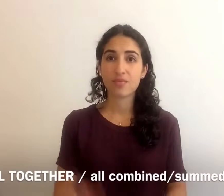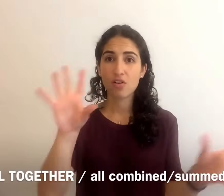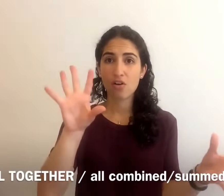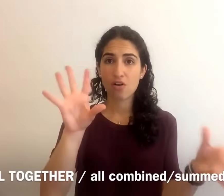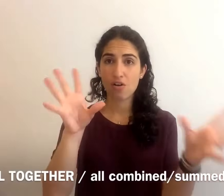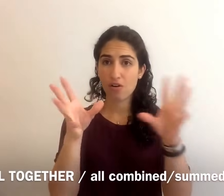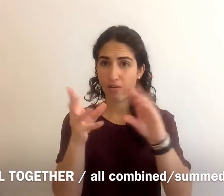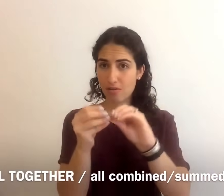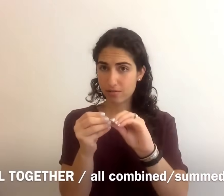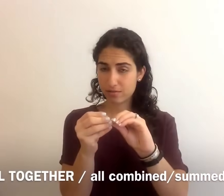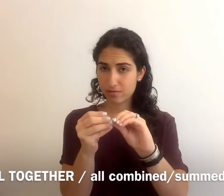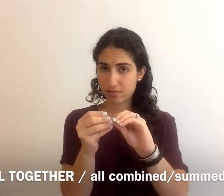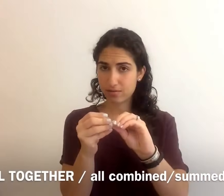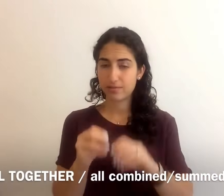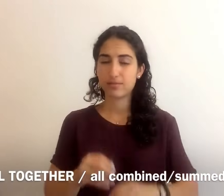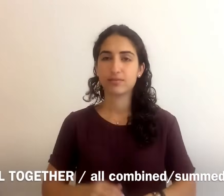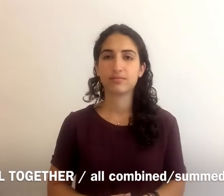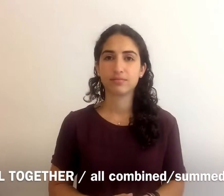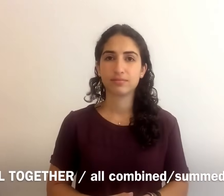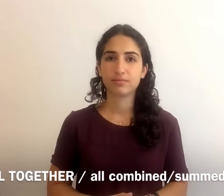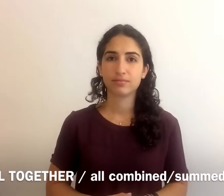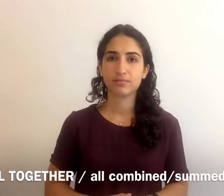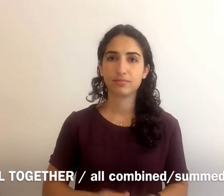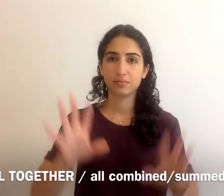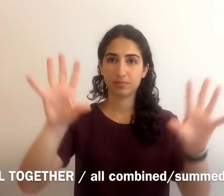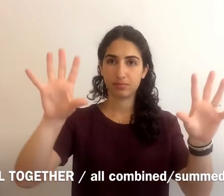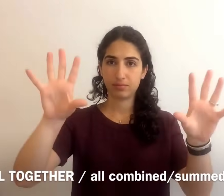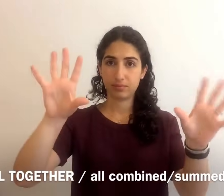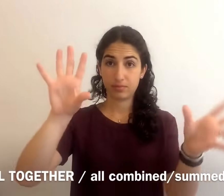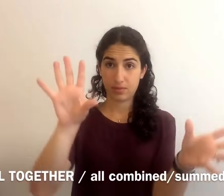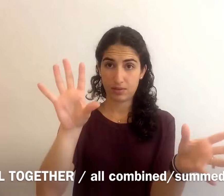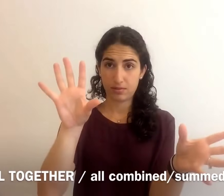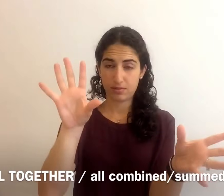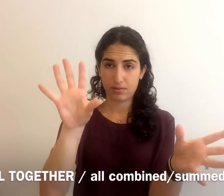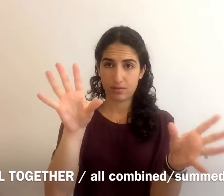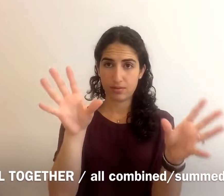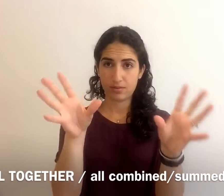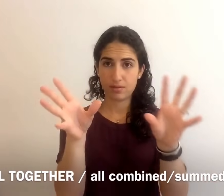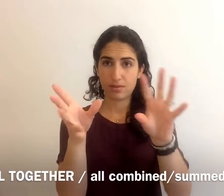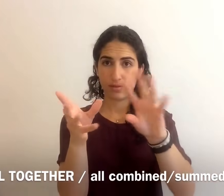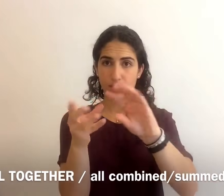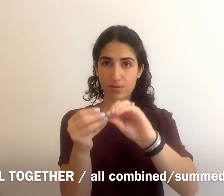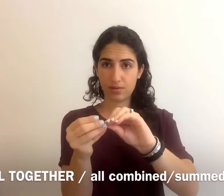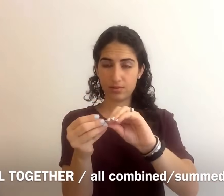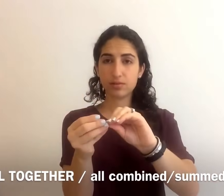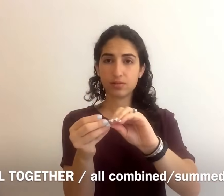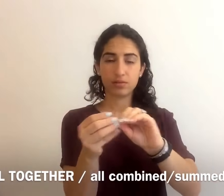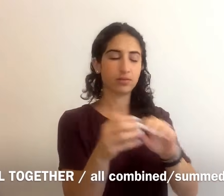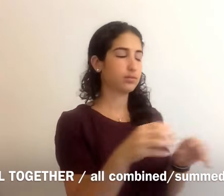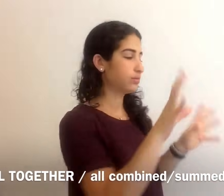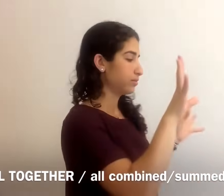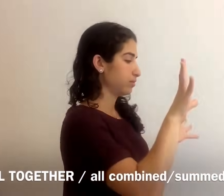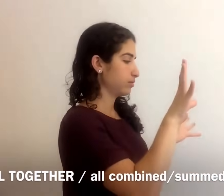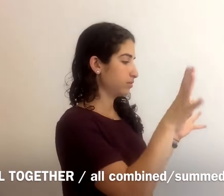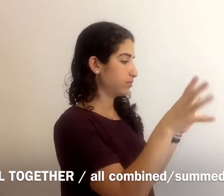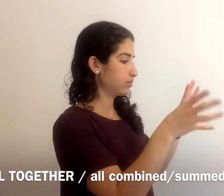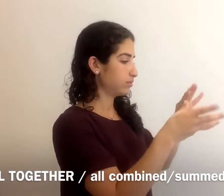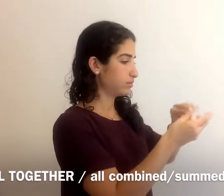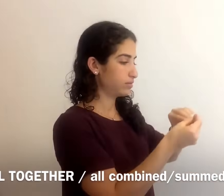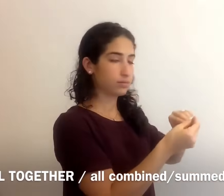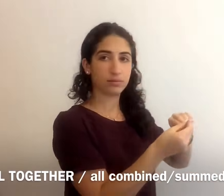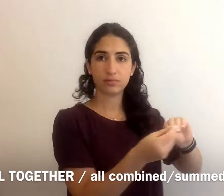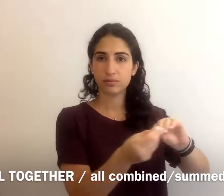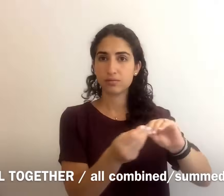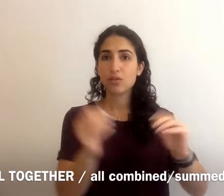"all together"-- all together. So that might be like summing up